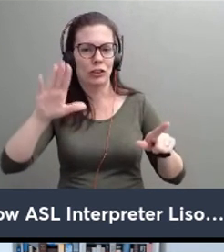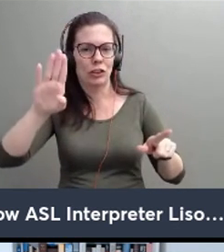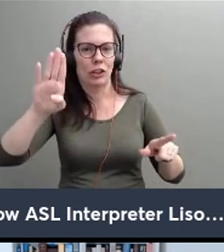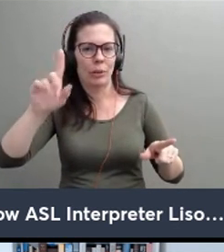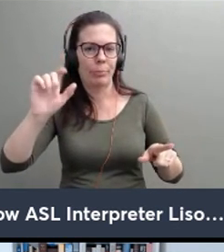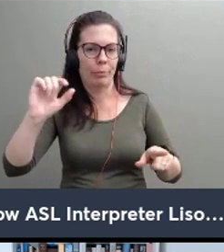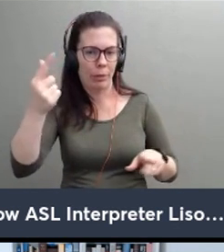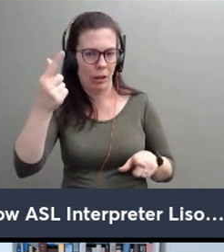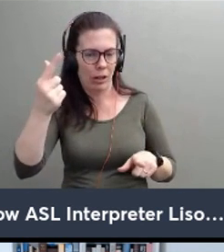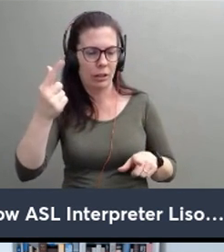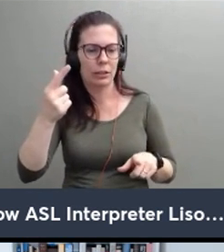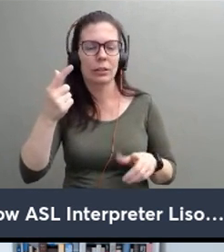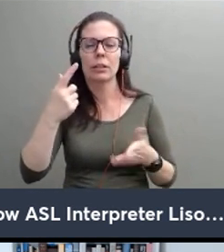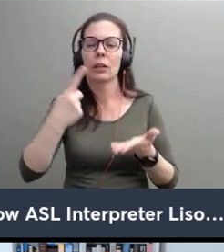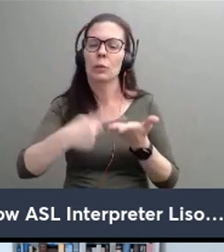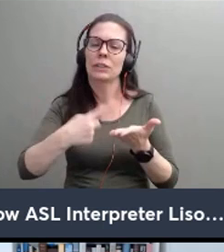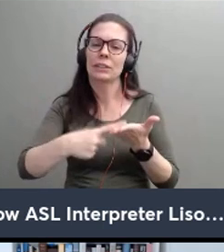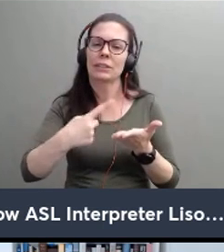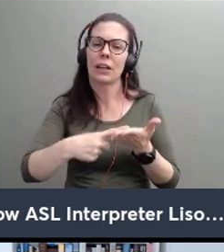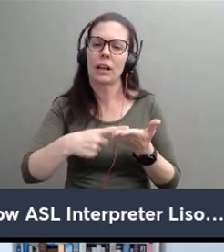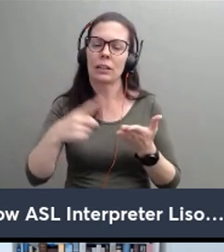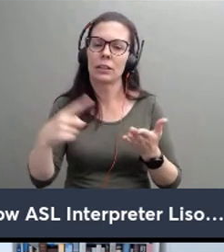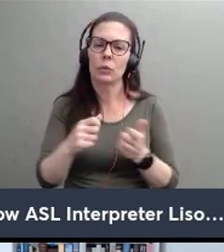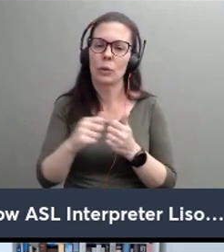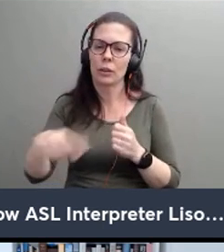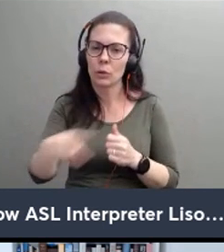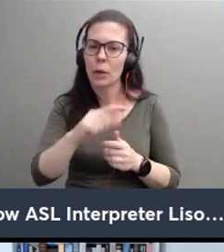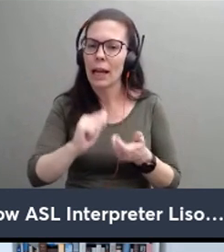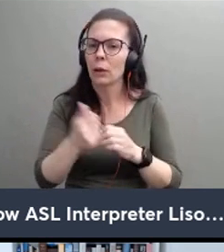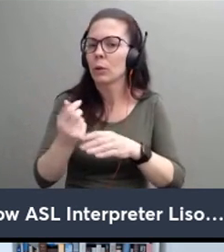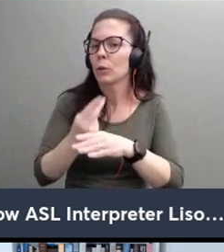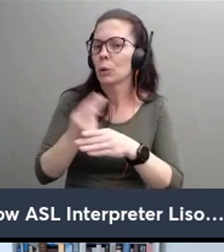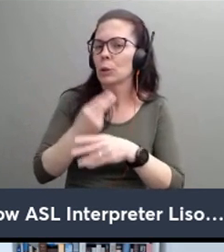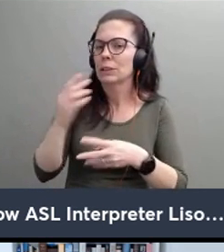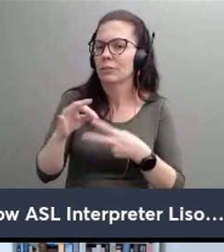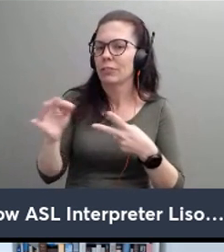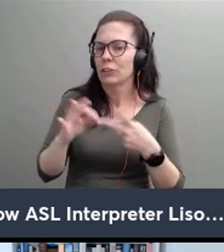that is going to talk to them about how to use this feature exactly how I showed you today.